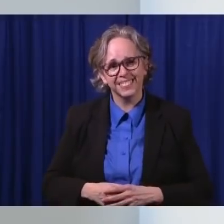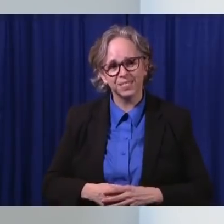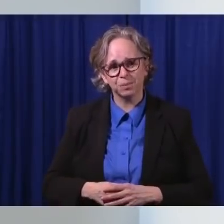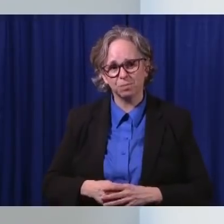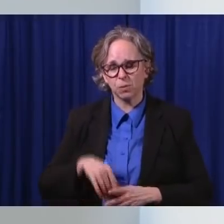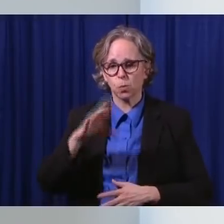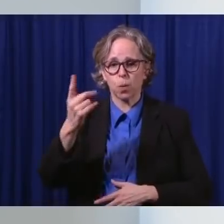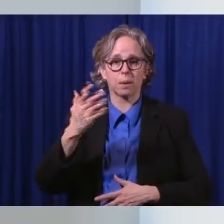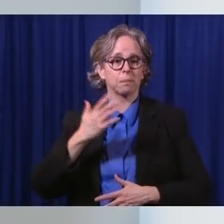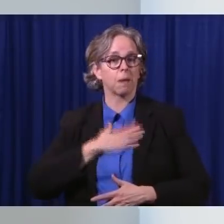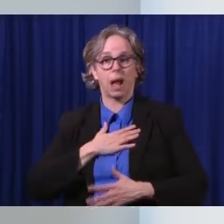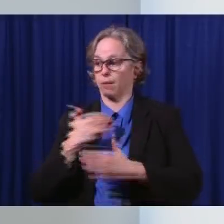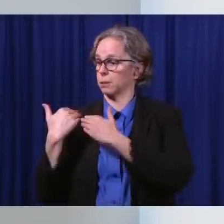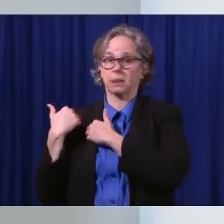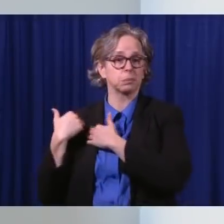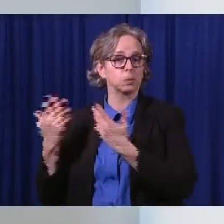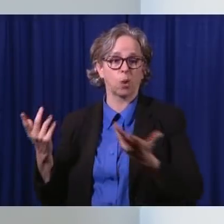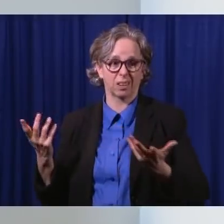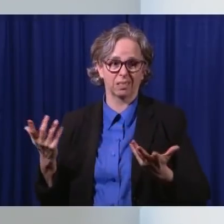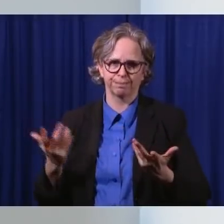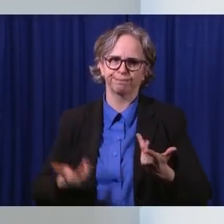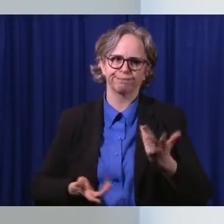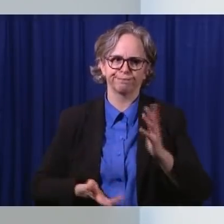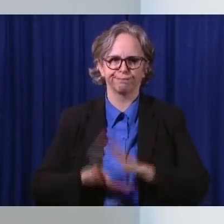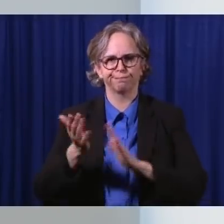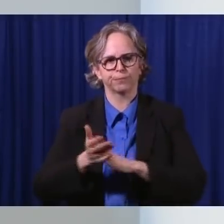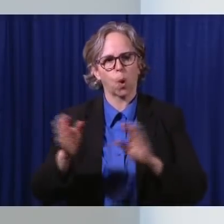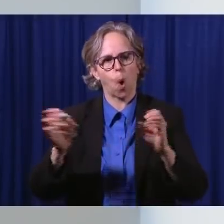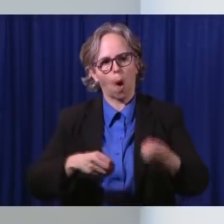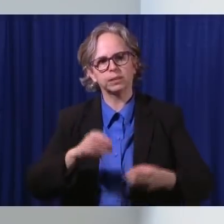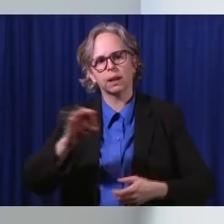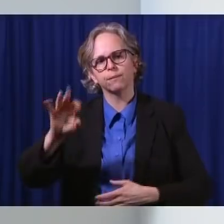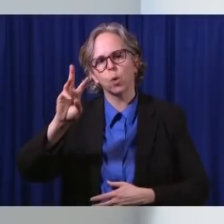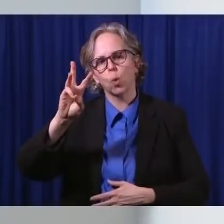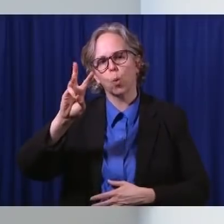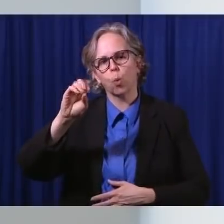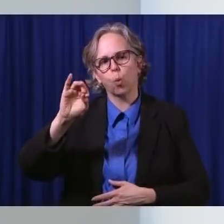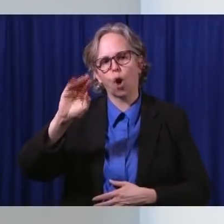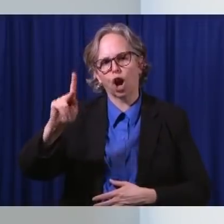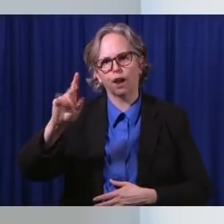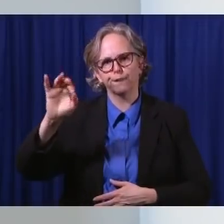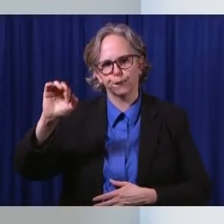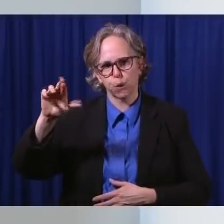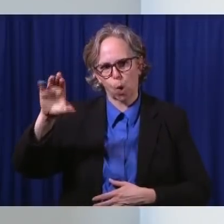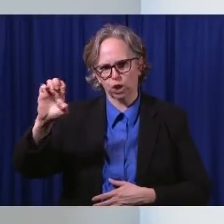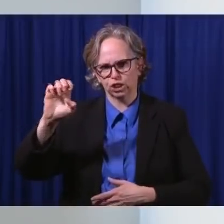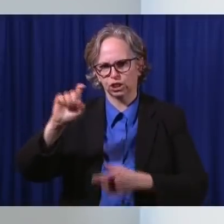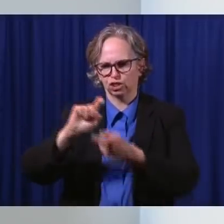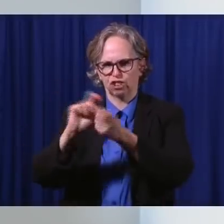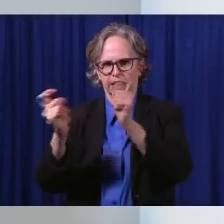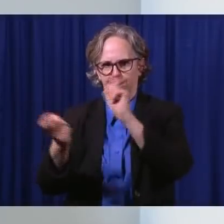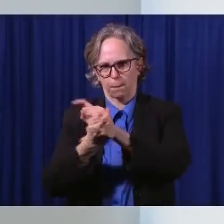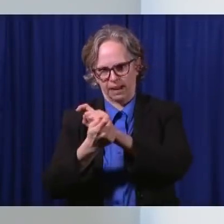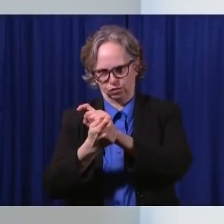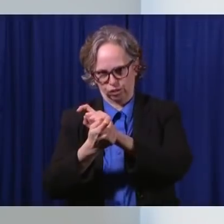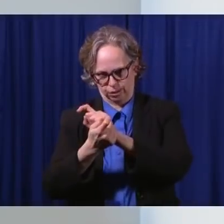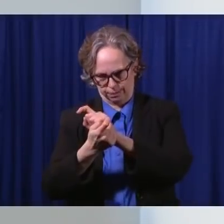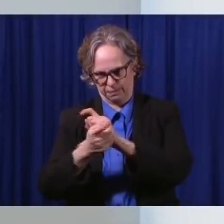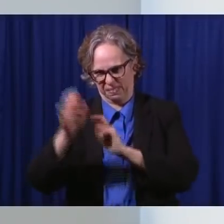ARE MOVING AROUND, AND THE ECONOMY IS GAINING MOMENTUM. ONE MY ROLE IN THE ADMINISTRATION IS TO GET TO THE